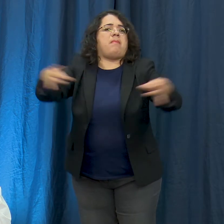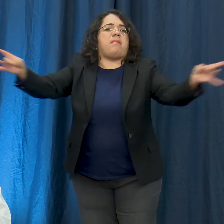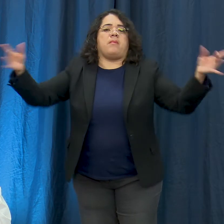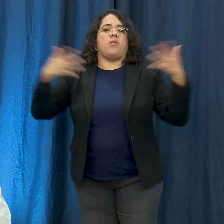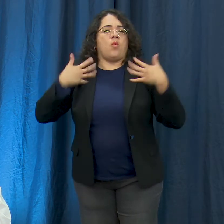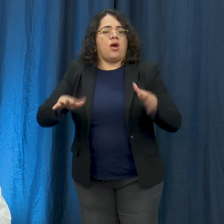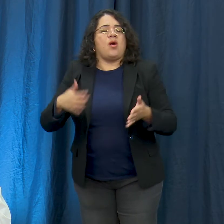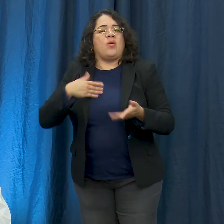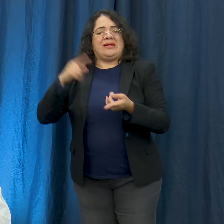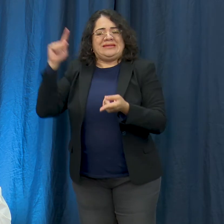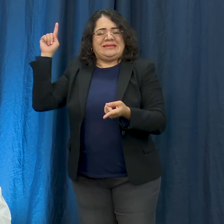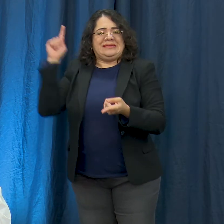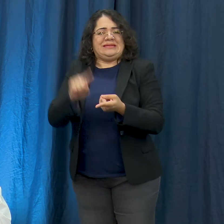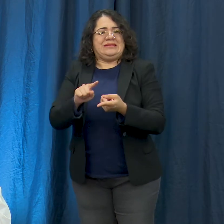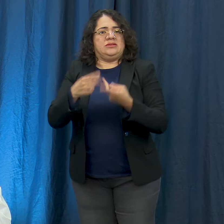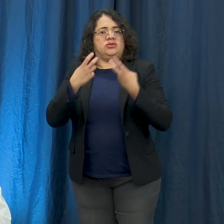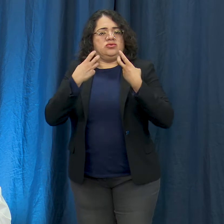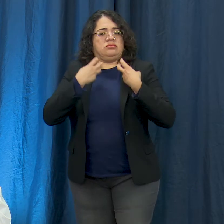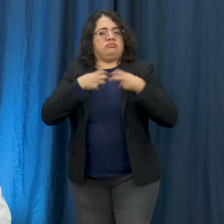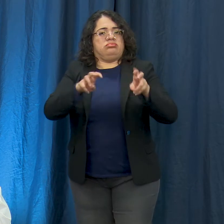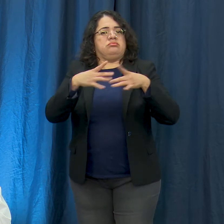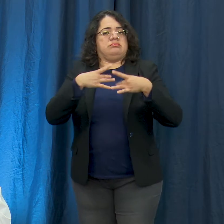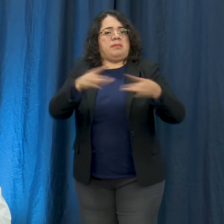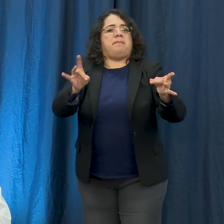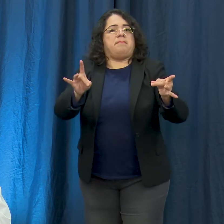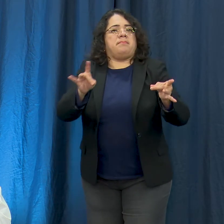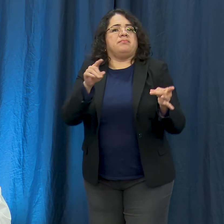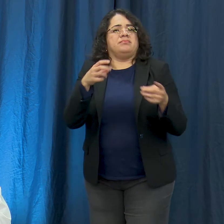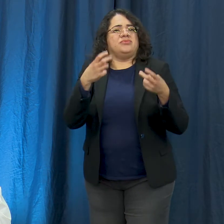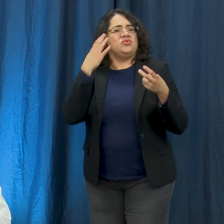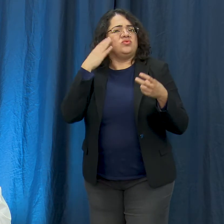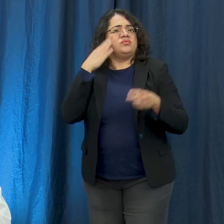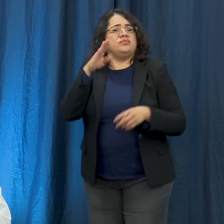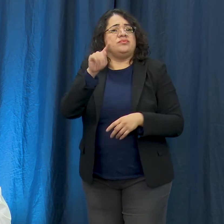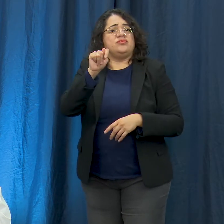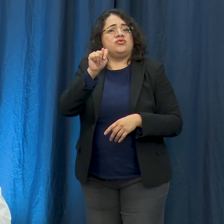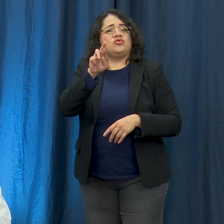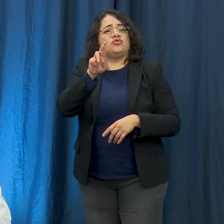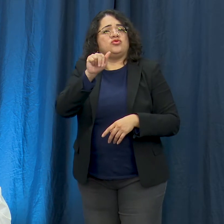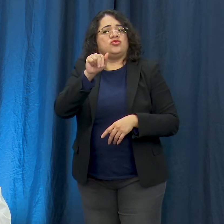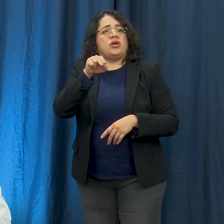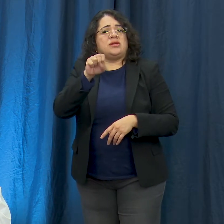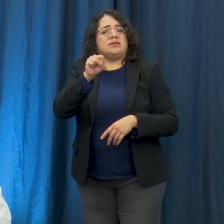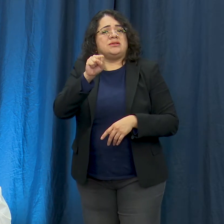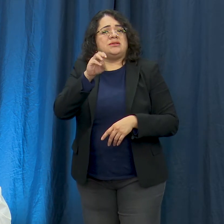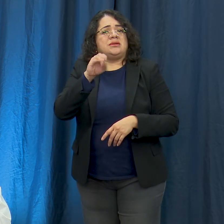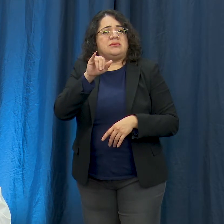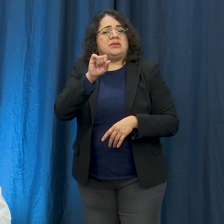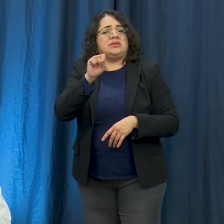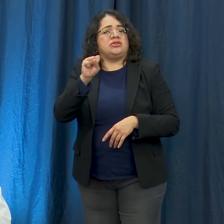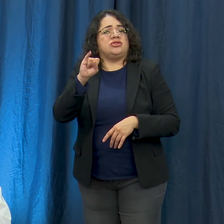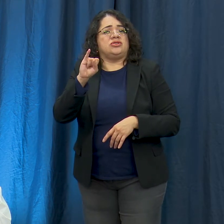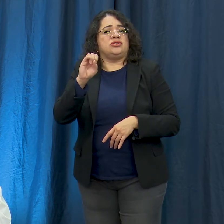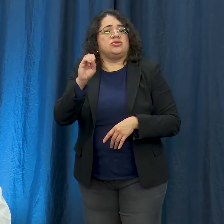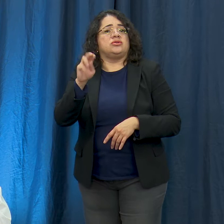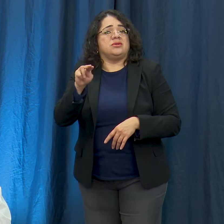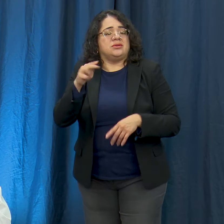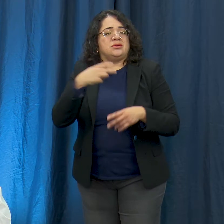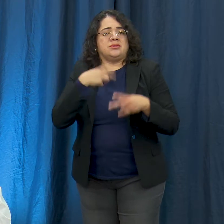gaps that need to be looked at and addressed but it just might not be what